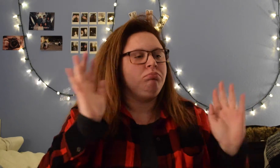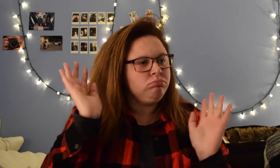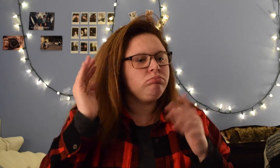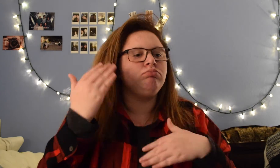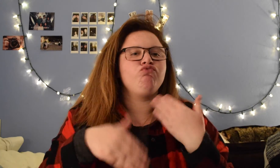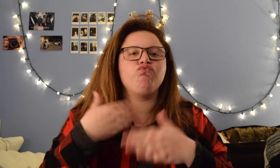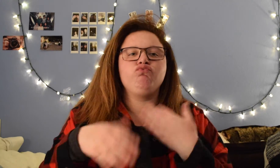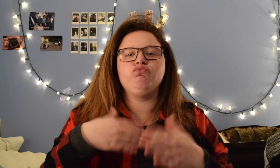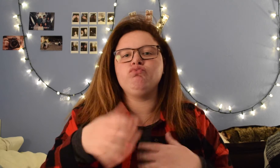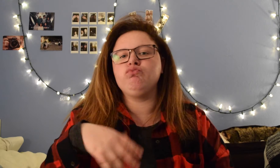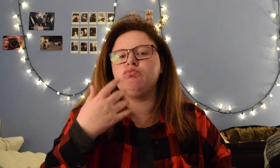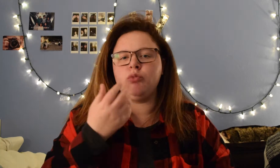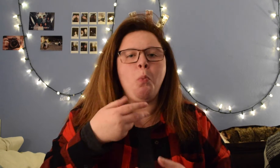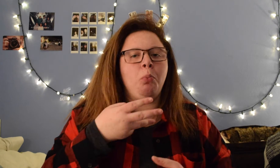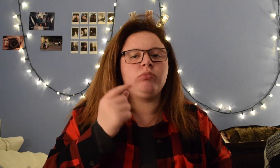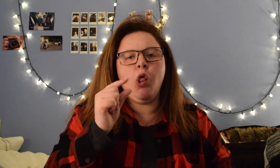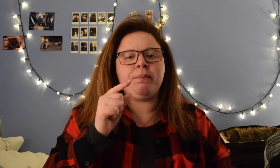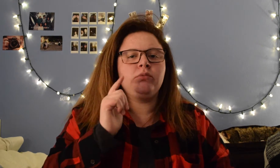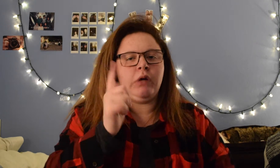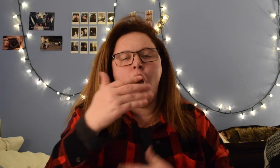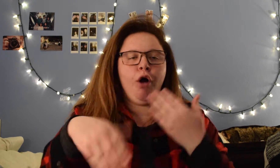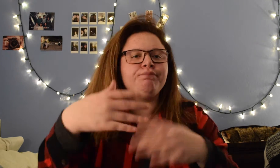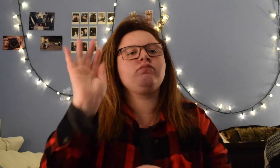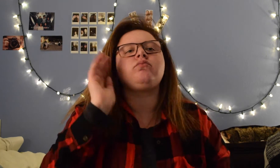I was all good. A little of time passed by